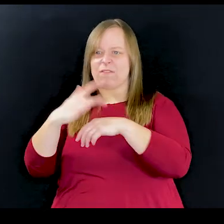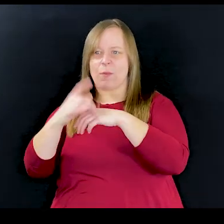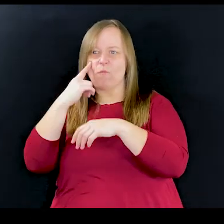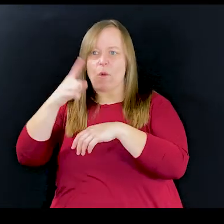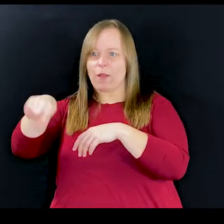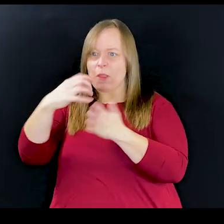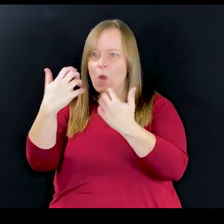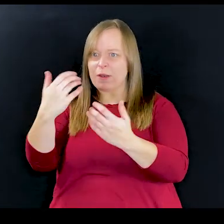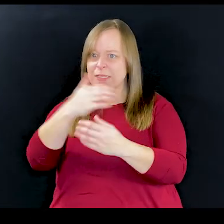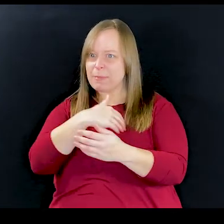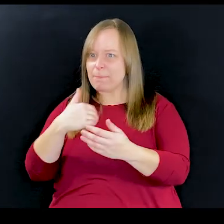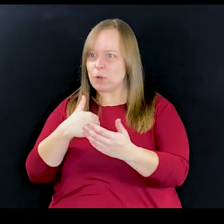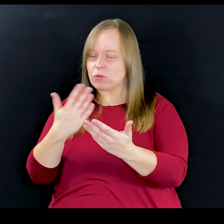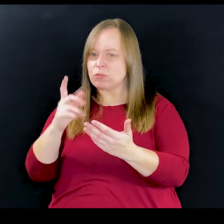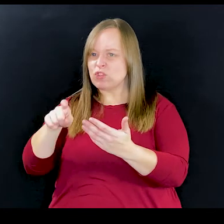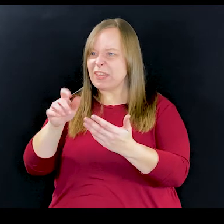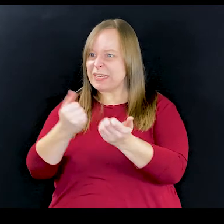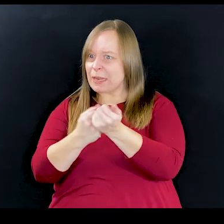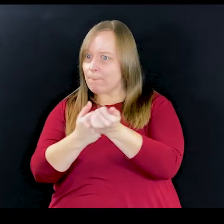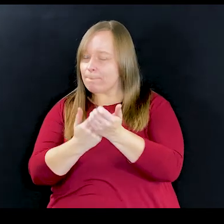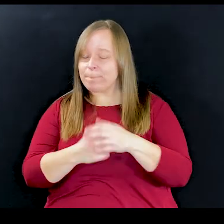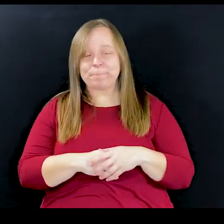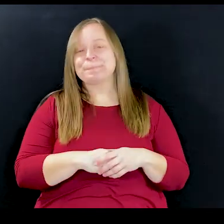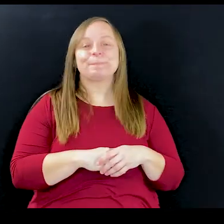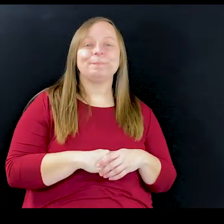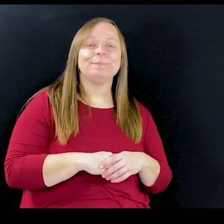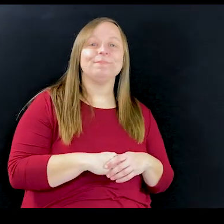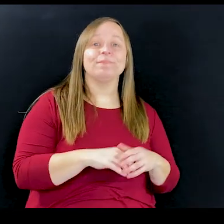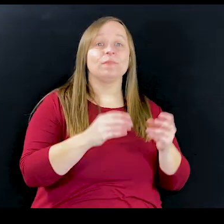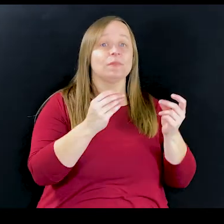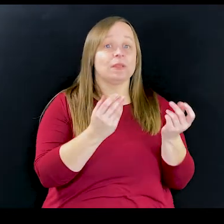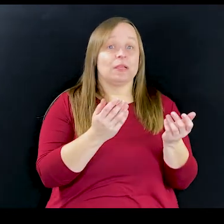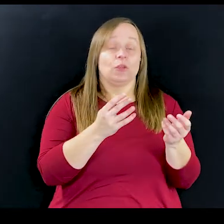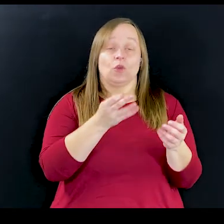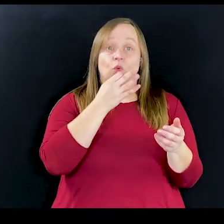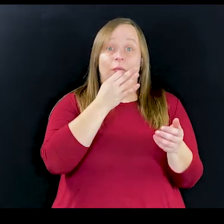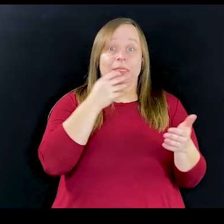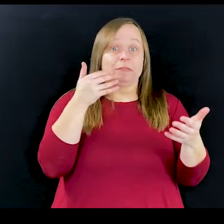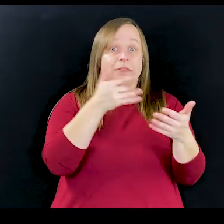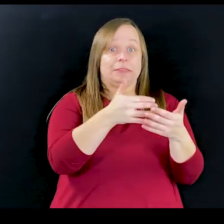is available to our audience members should they need help. It's quickly approaching deadline.